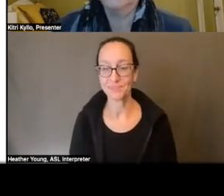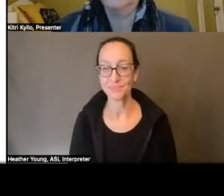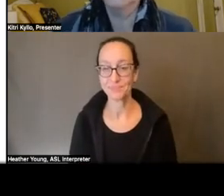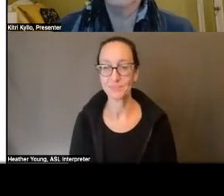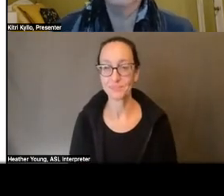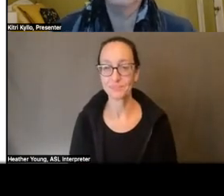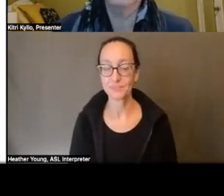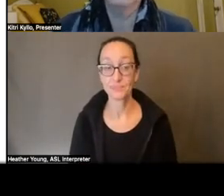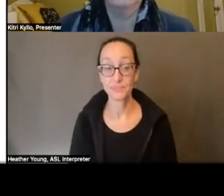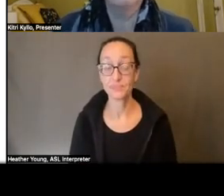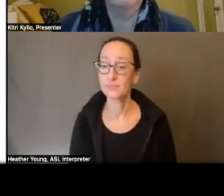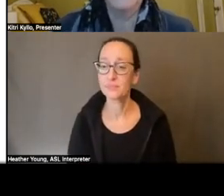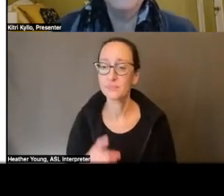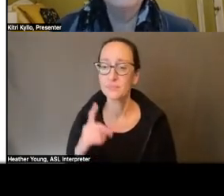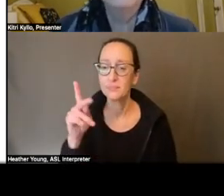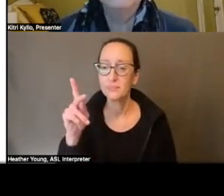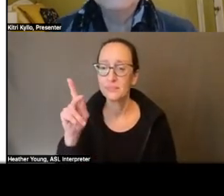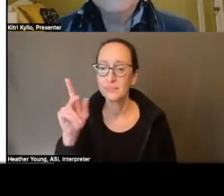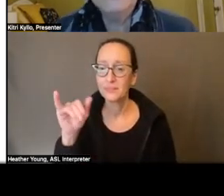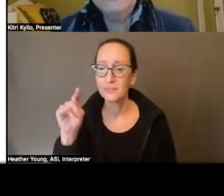Kitri, could you add to this slide, please?